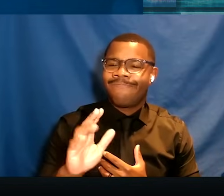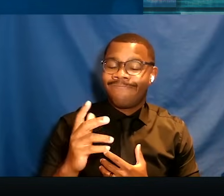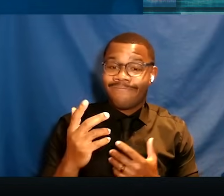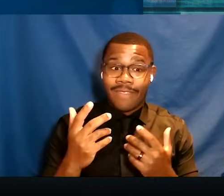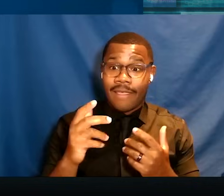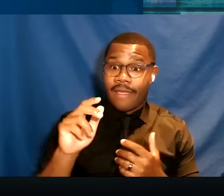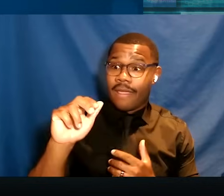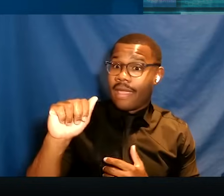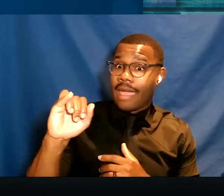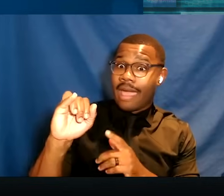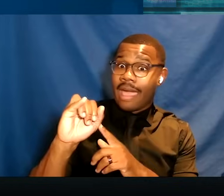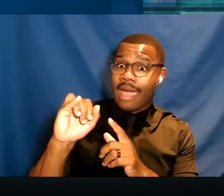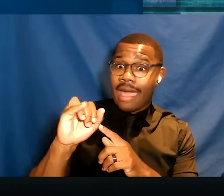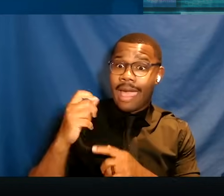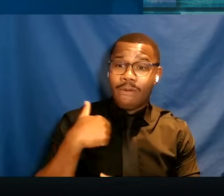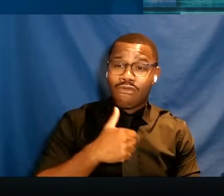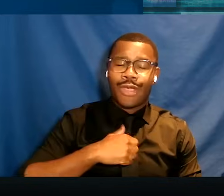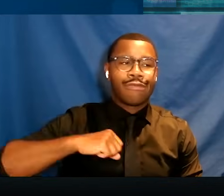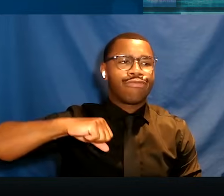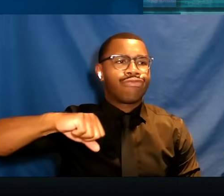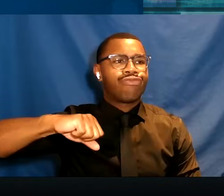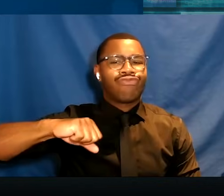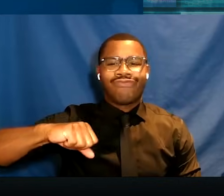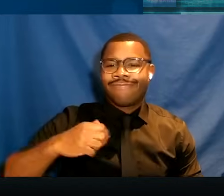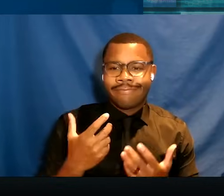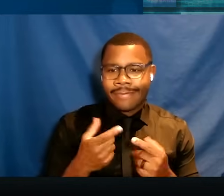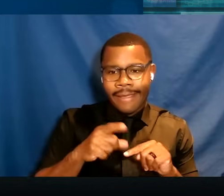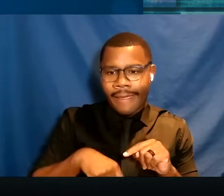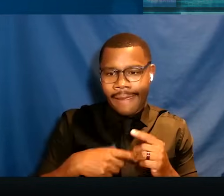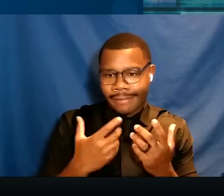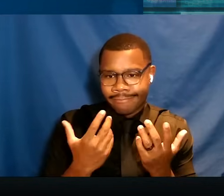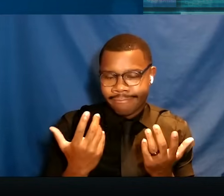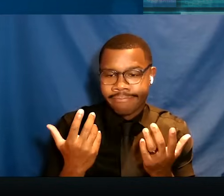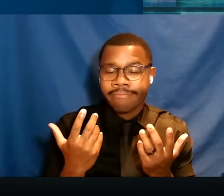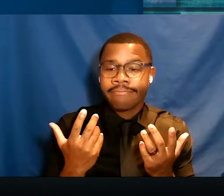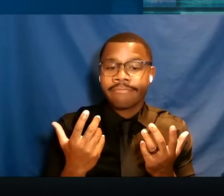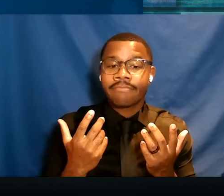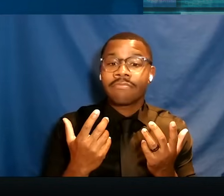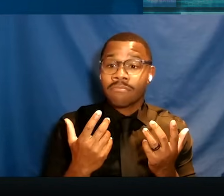the inevitable march of this technology. And the protections that we've put in